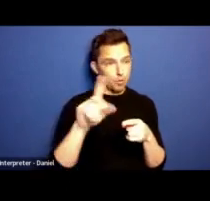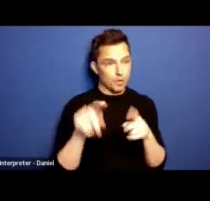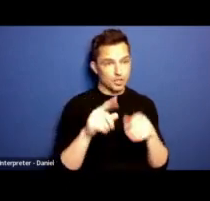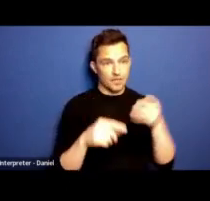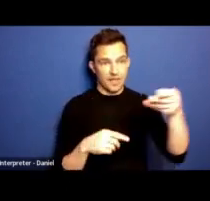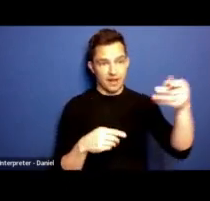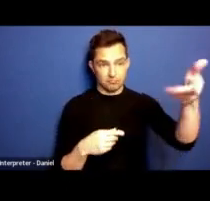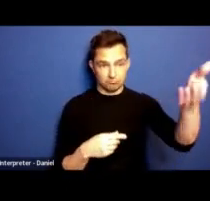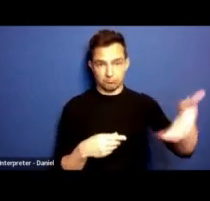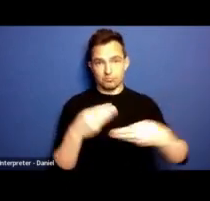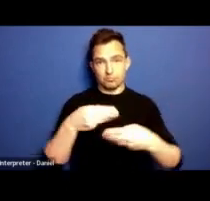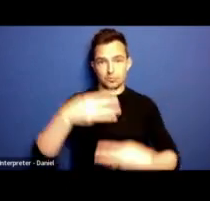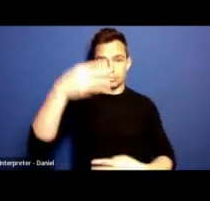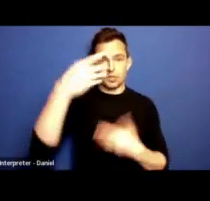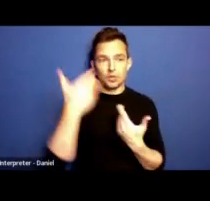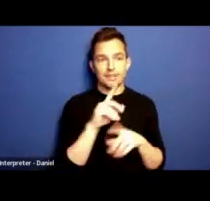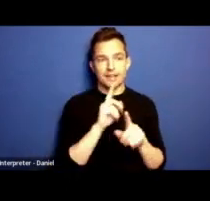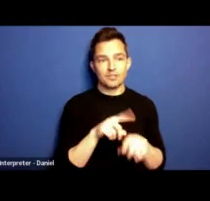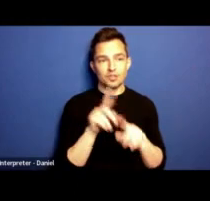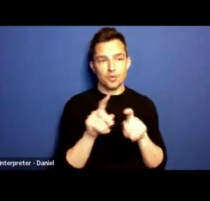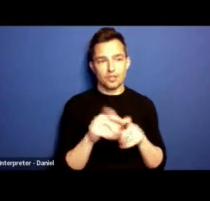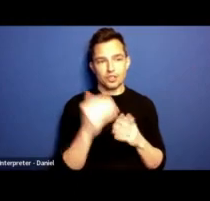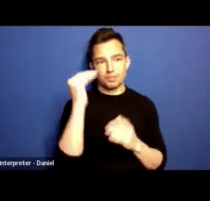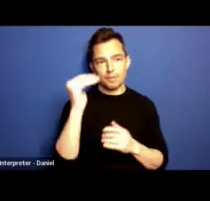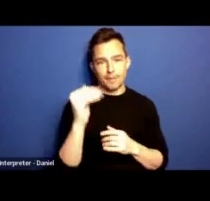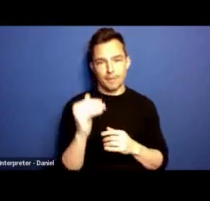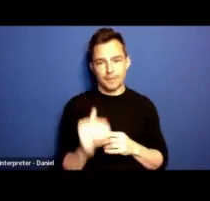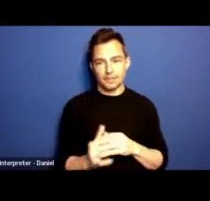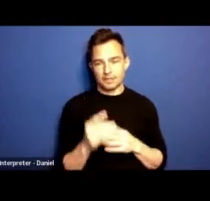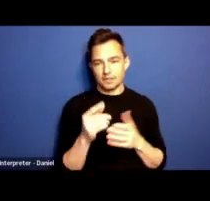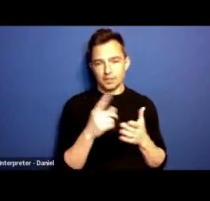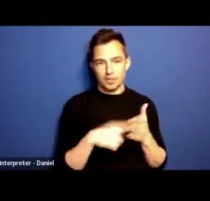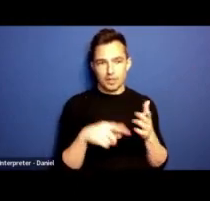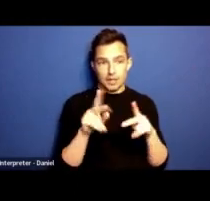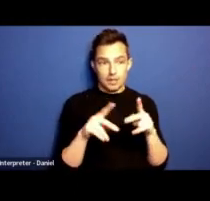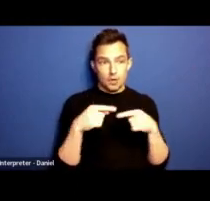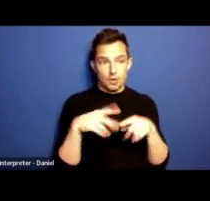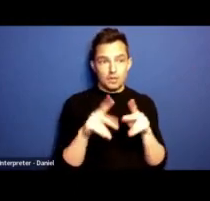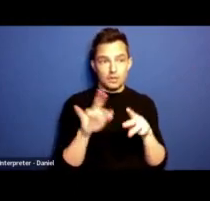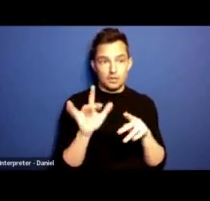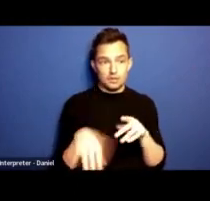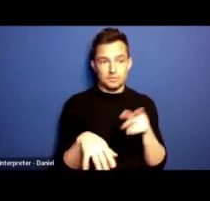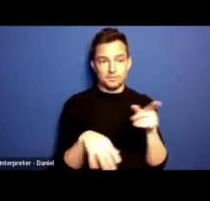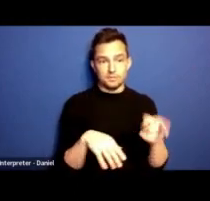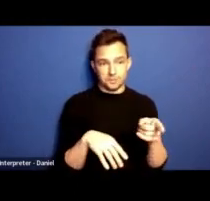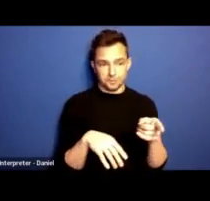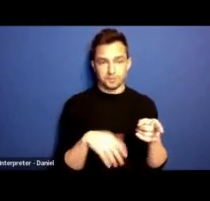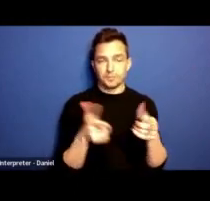ahead and answer the questions in what people are doing that I just want to let everyone know,